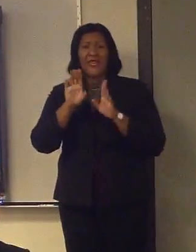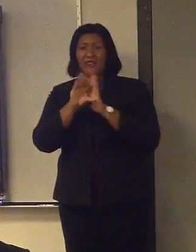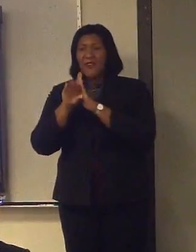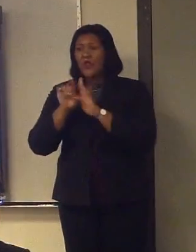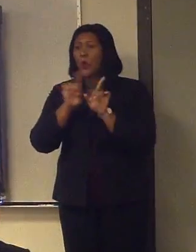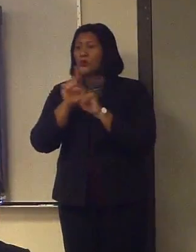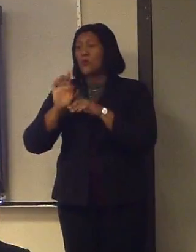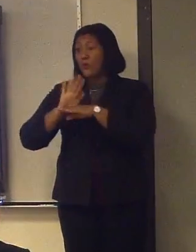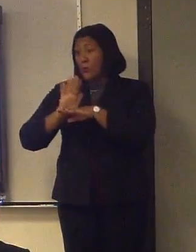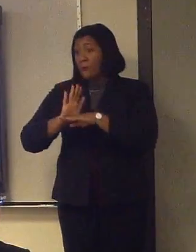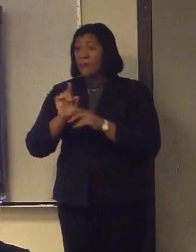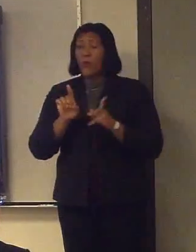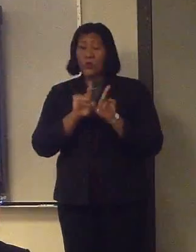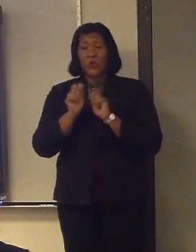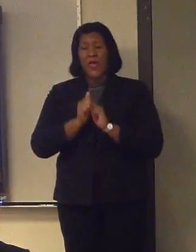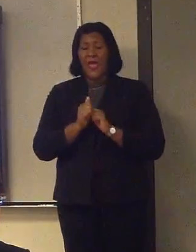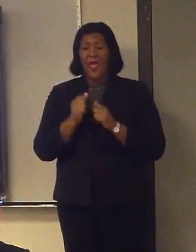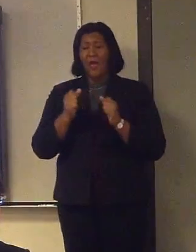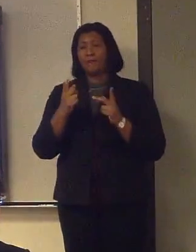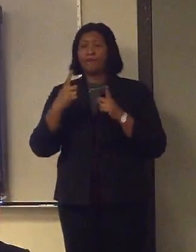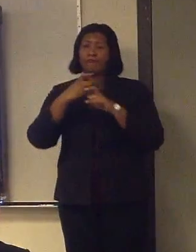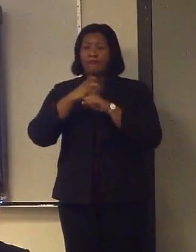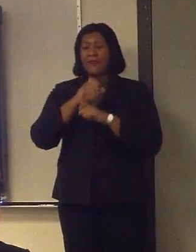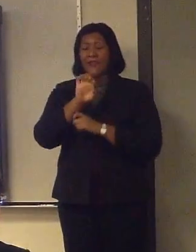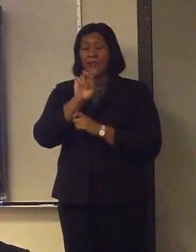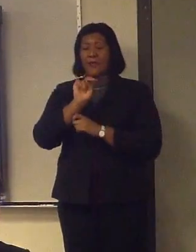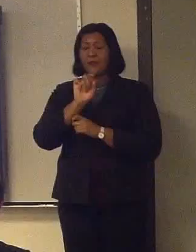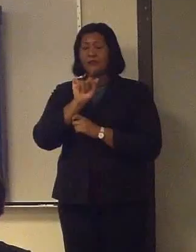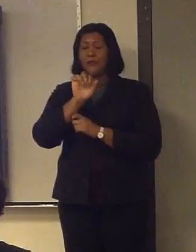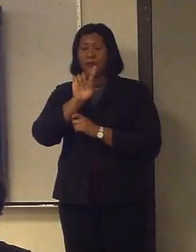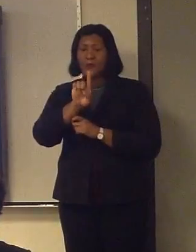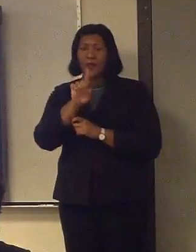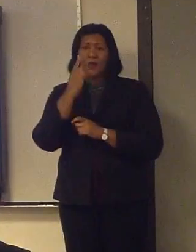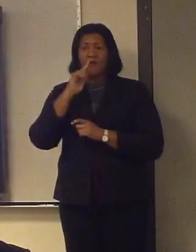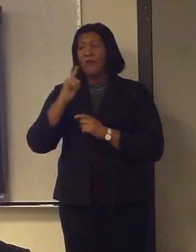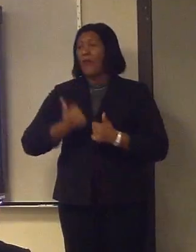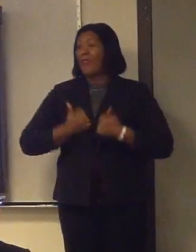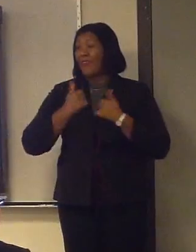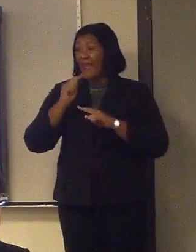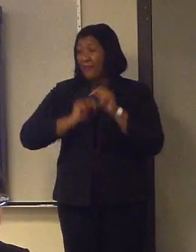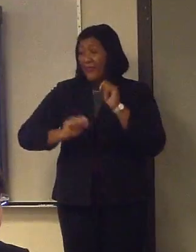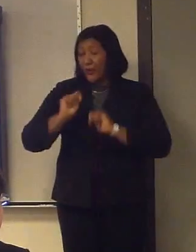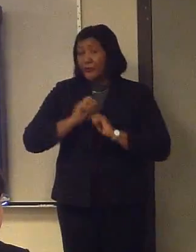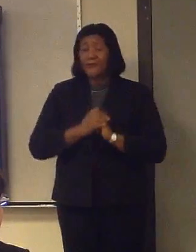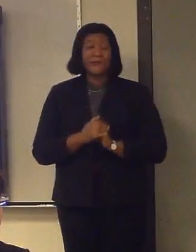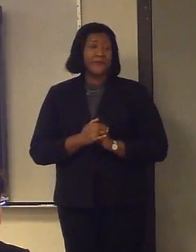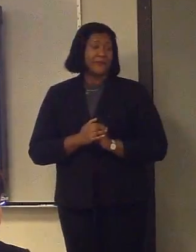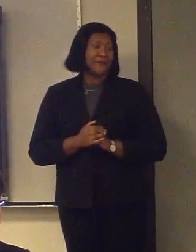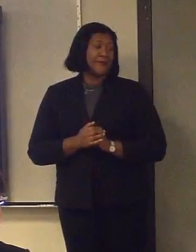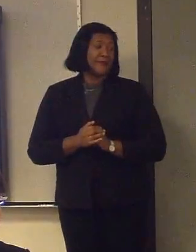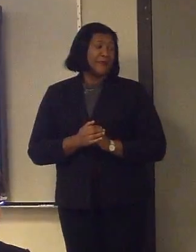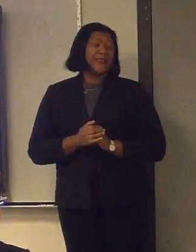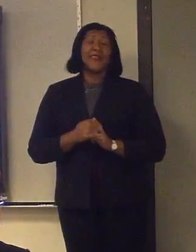And scripted captioning for live theater. Captioning is useful for people who don't benefit fully